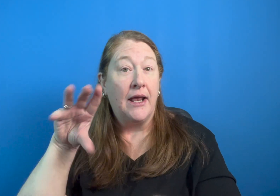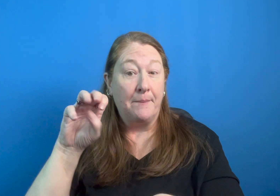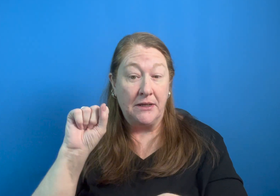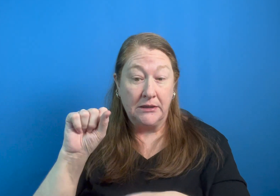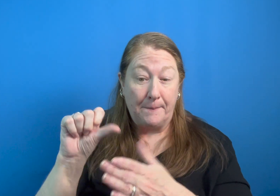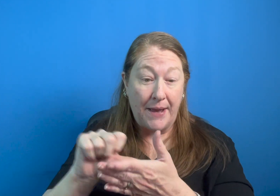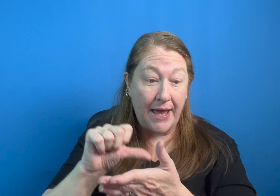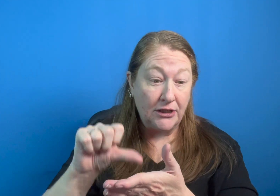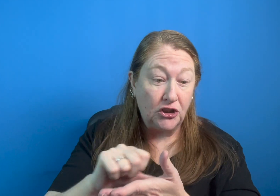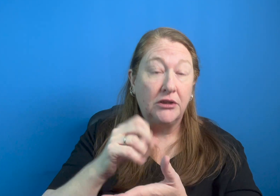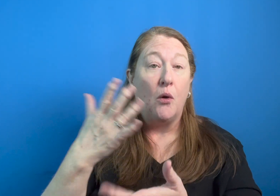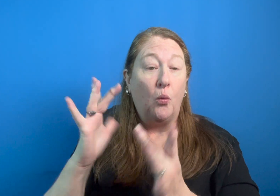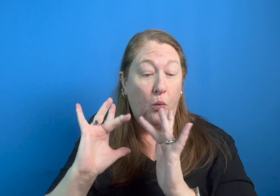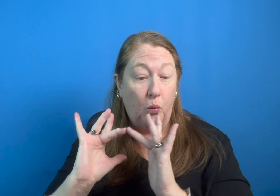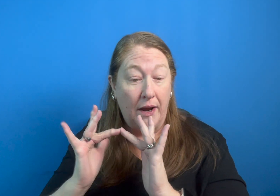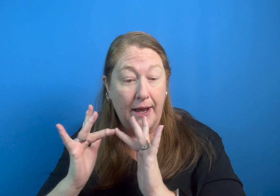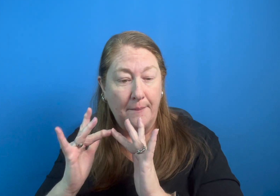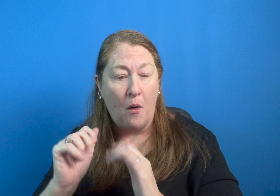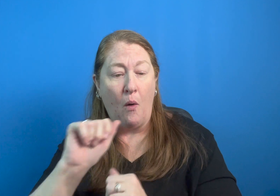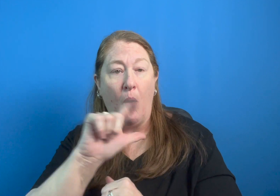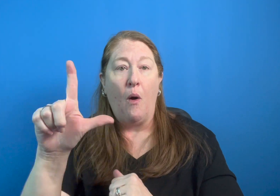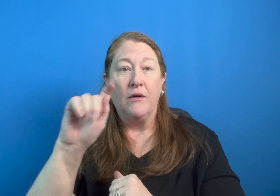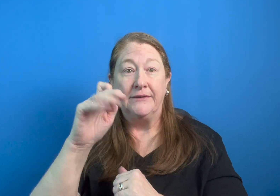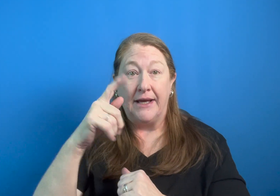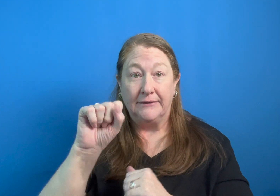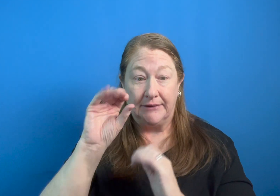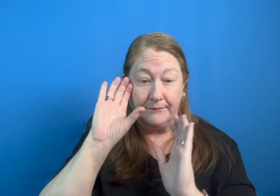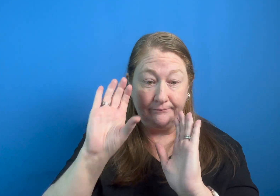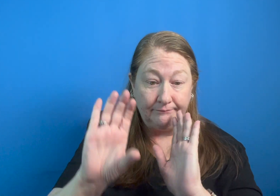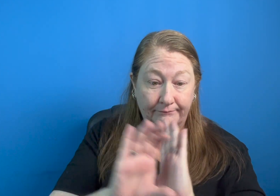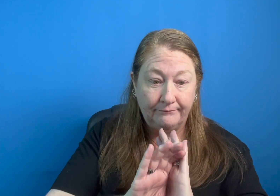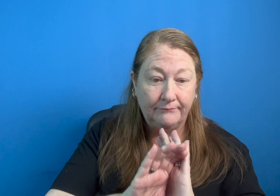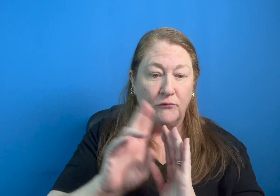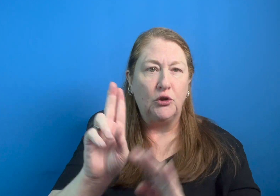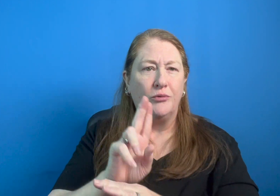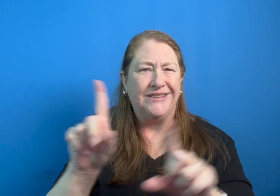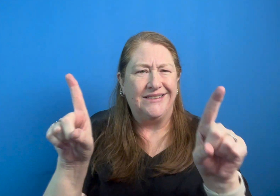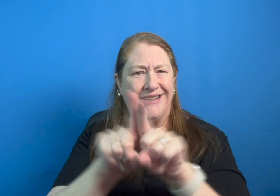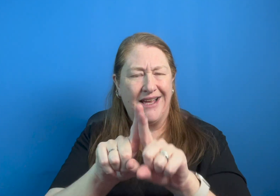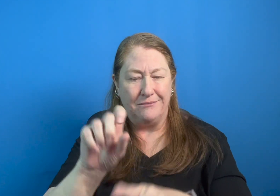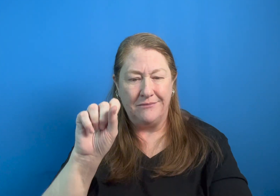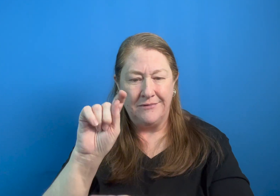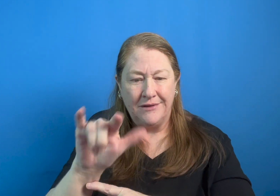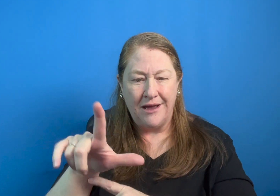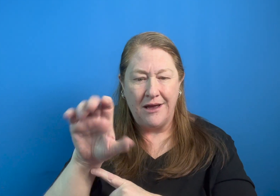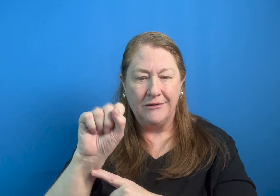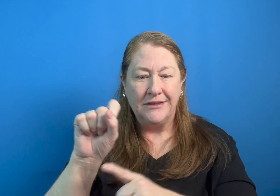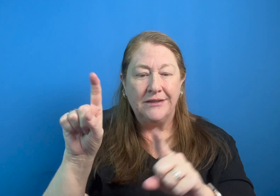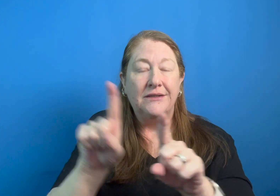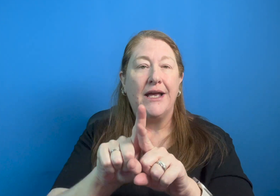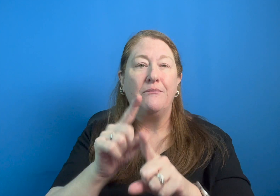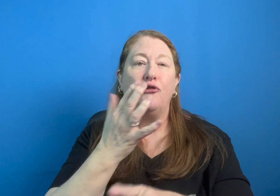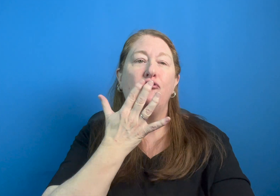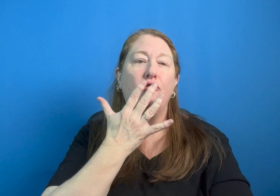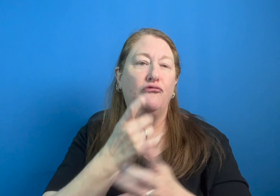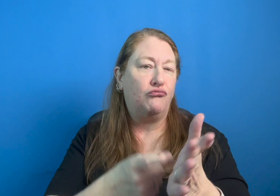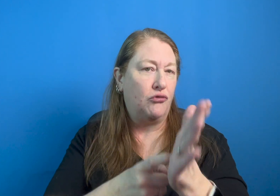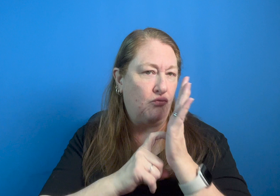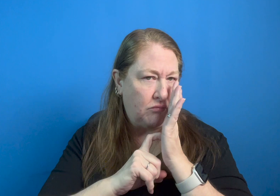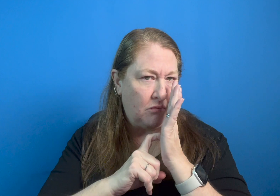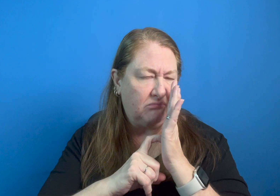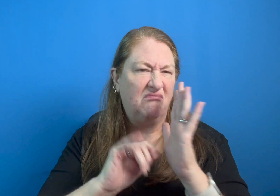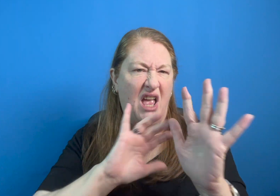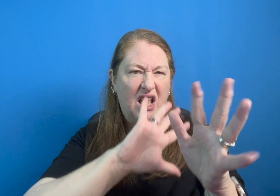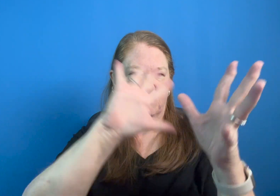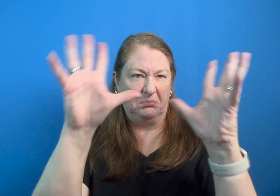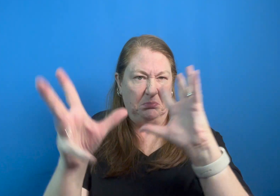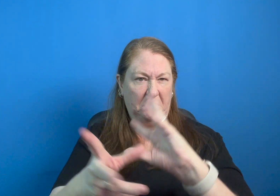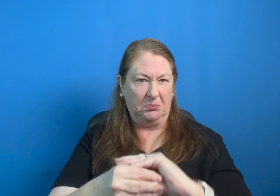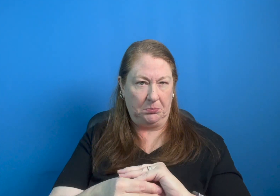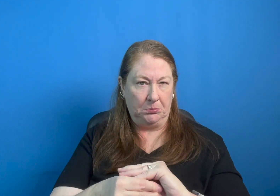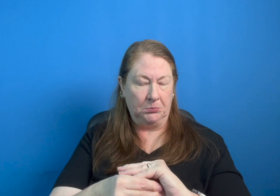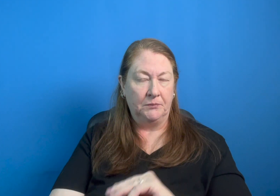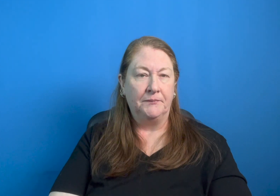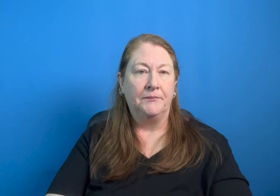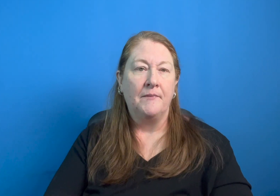LMS pages and Webpages- all text and images use the same styles, color requirements.